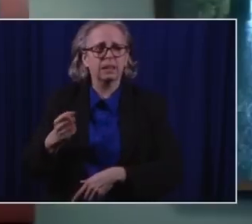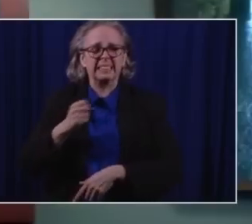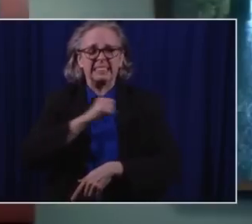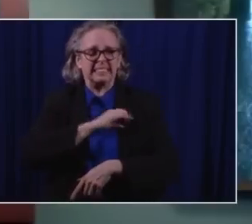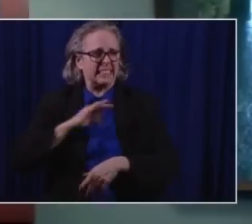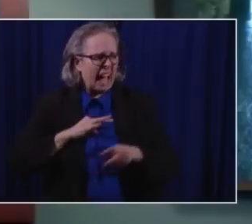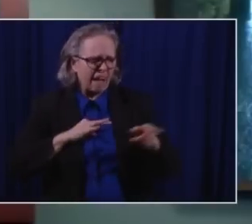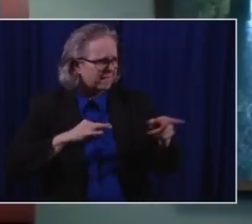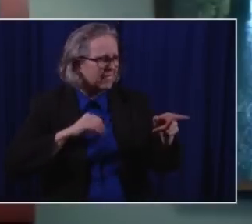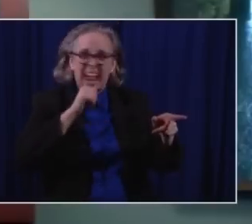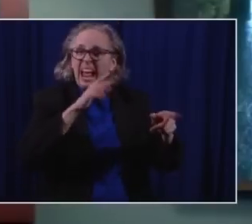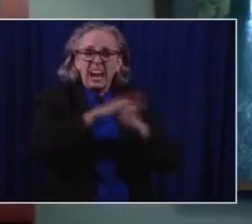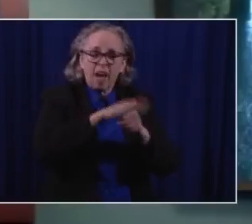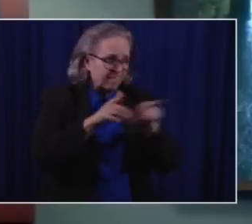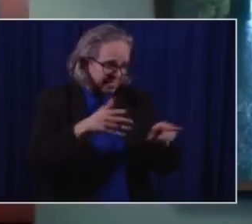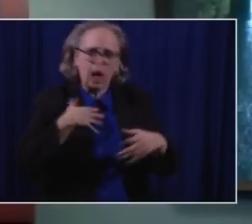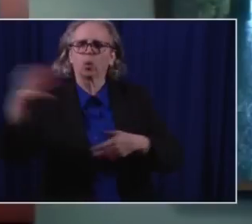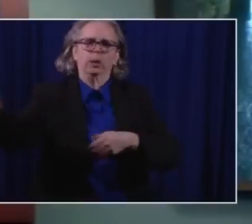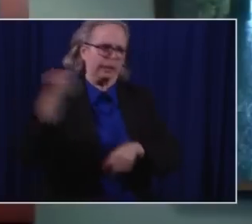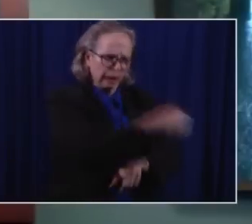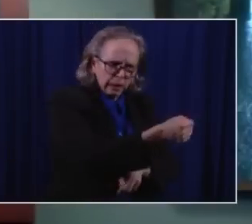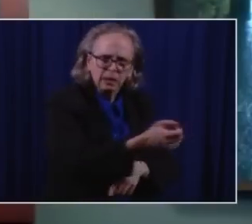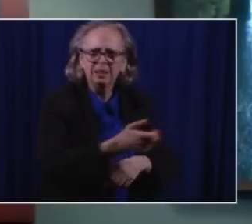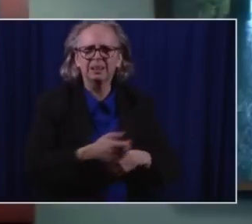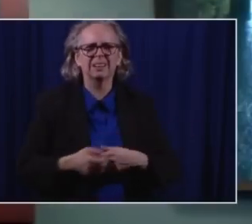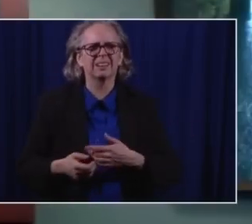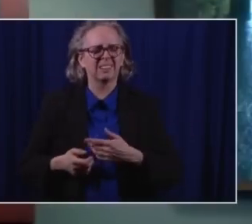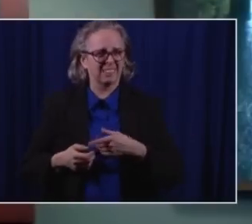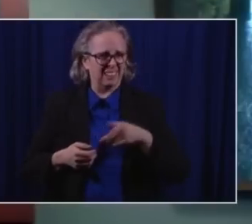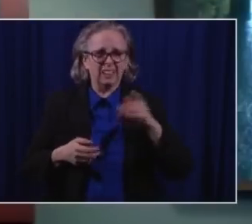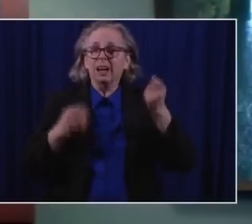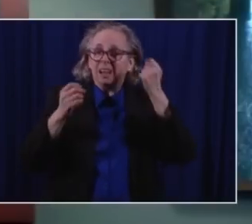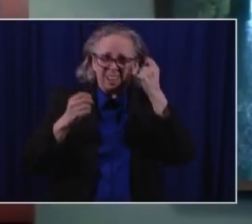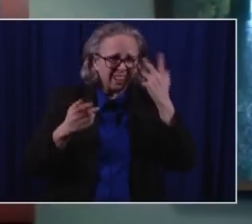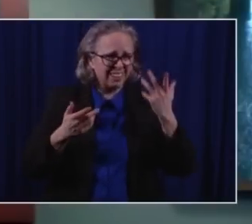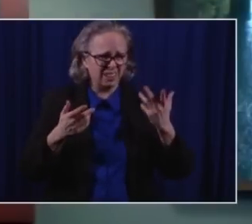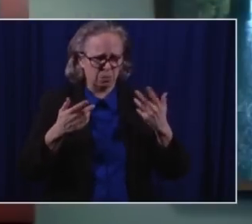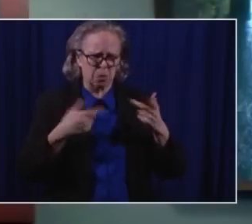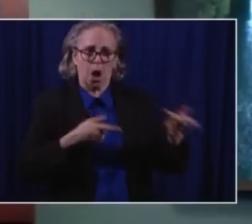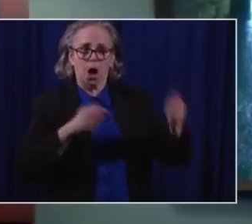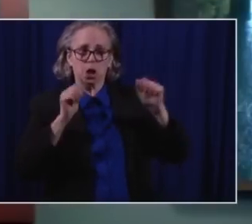shortchanging there's an attorney or a patients needs as well because there's a definite